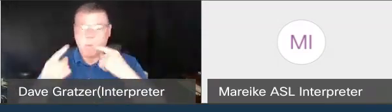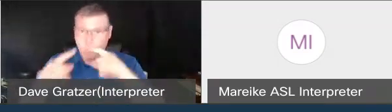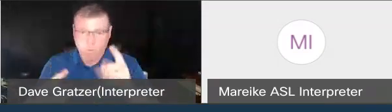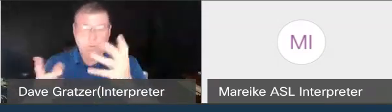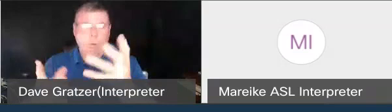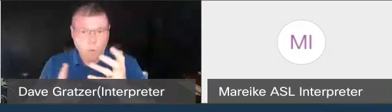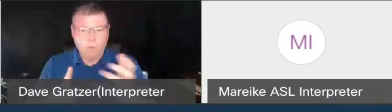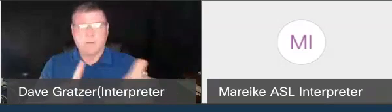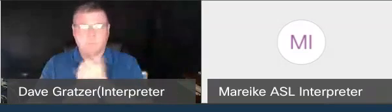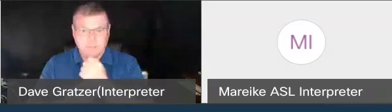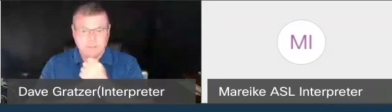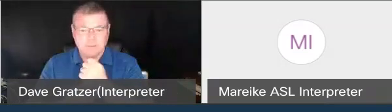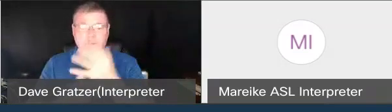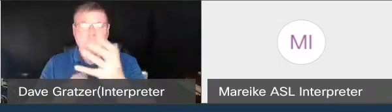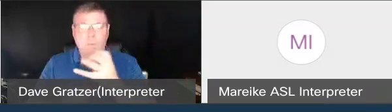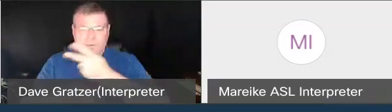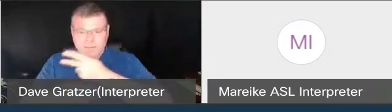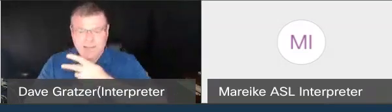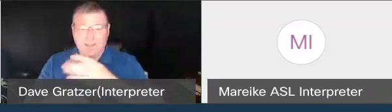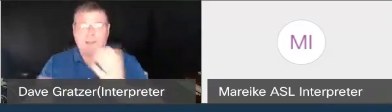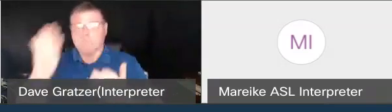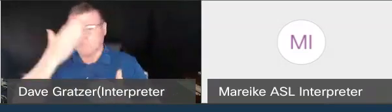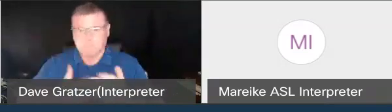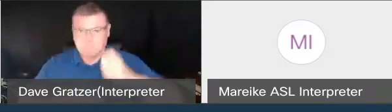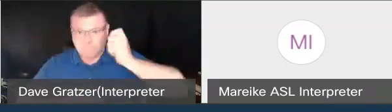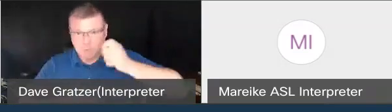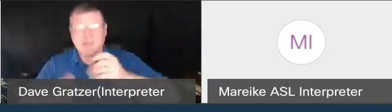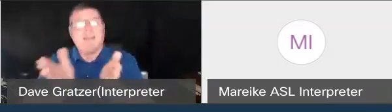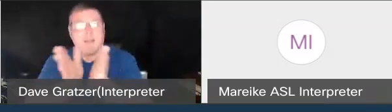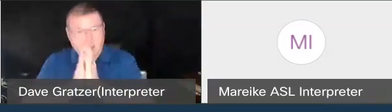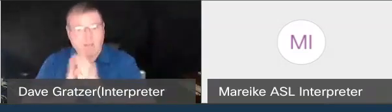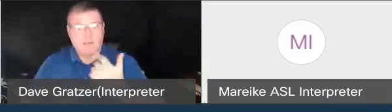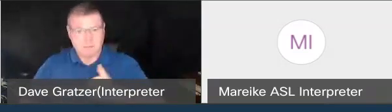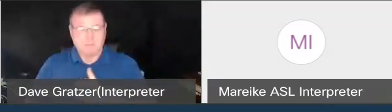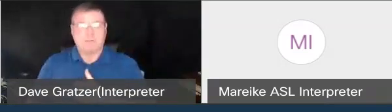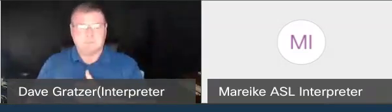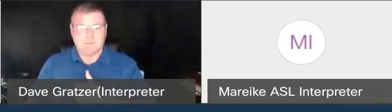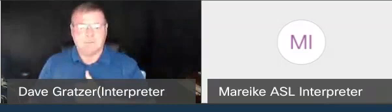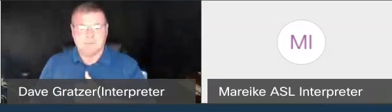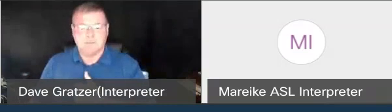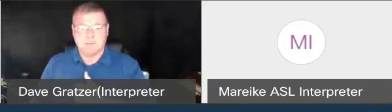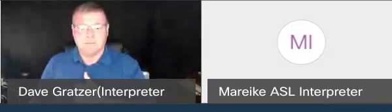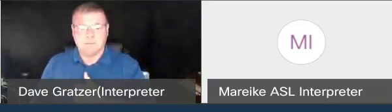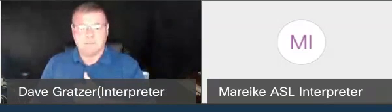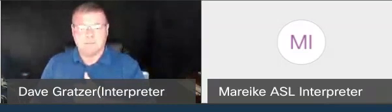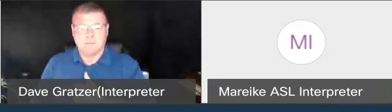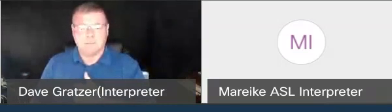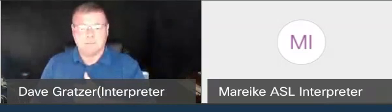they want either one taken care of it, they want to get in front of the judge, and they are asking us, um, you know, um, human being to human being,